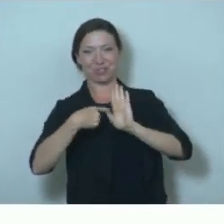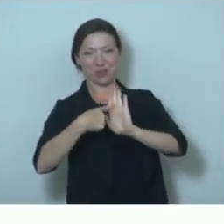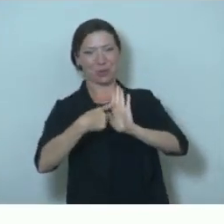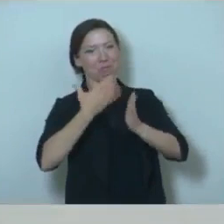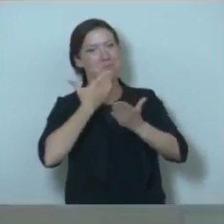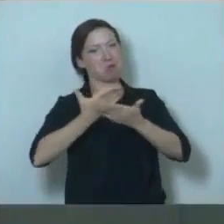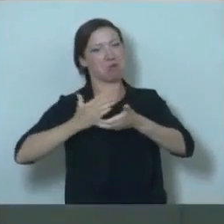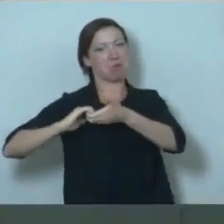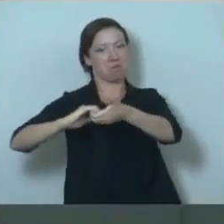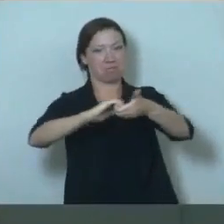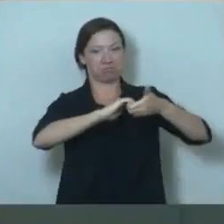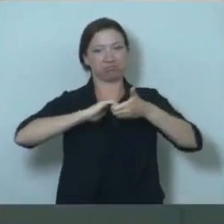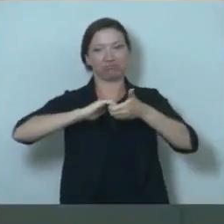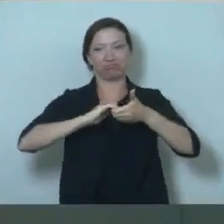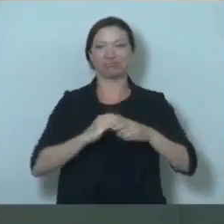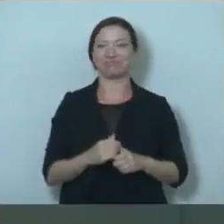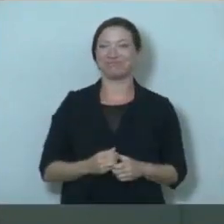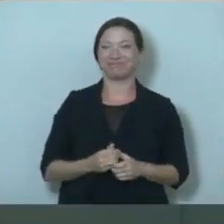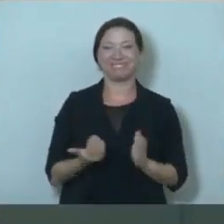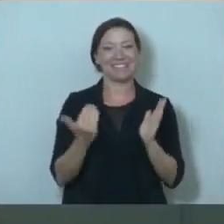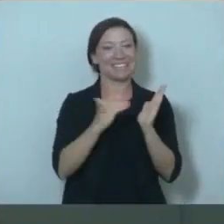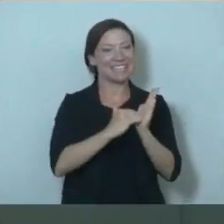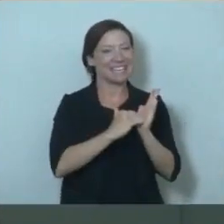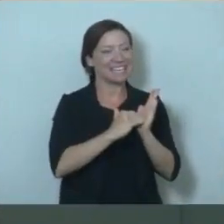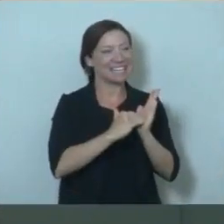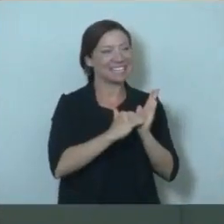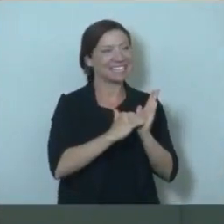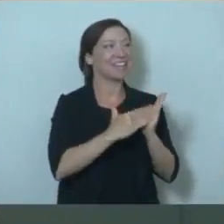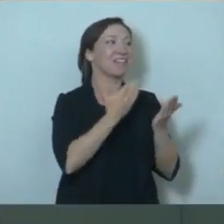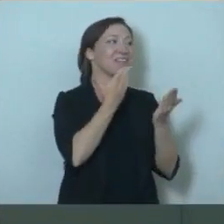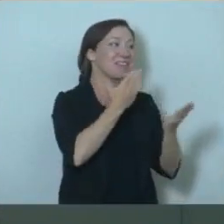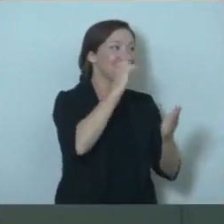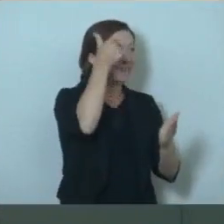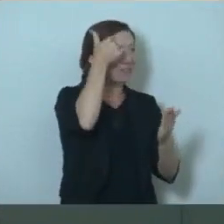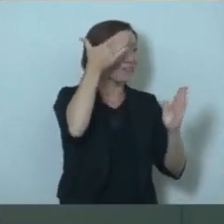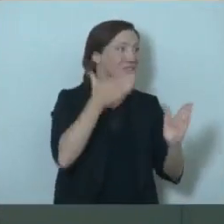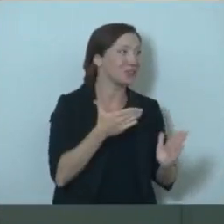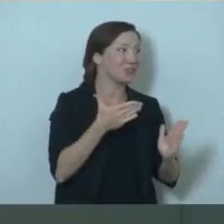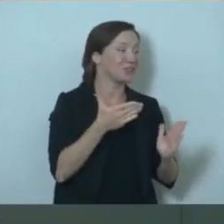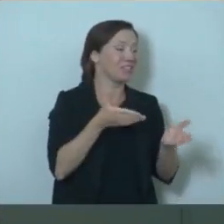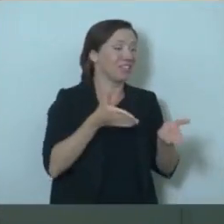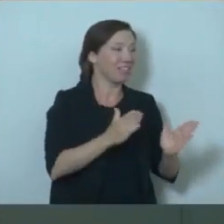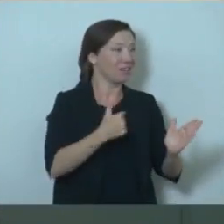THUMBSP AGAIN FOR THE GREAT WORK AND COLLABORATION WE ARE HAVING THE DEPARTMENT OF HEALTH.